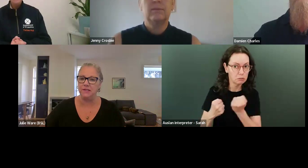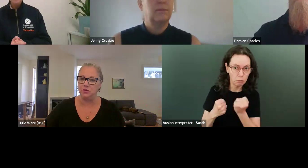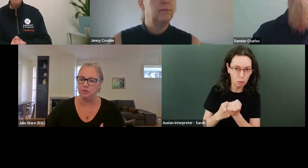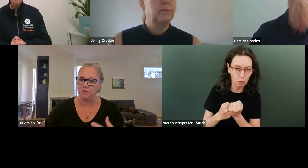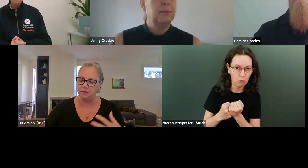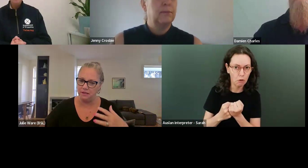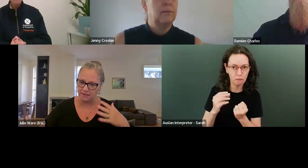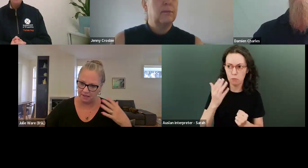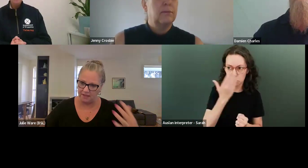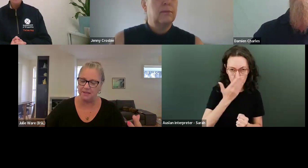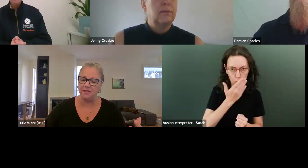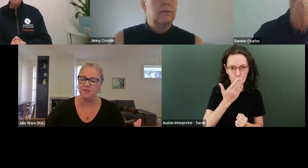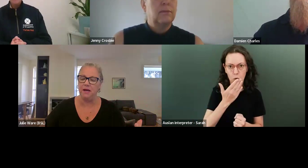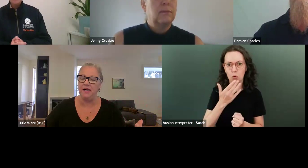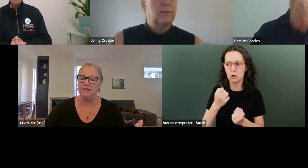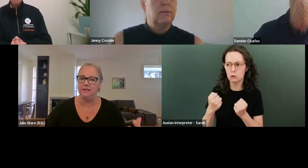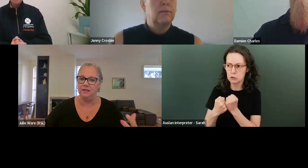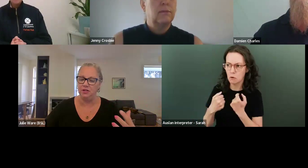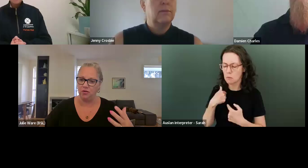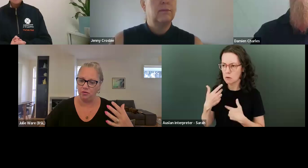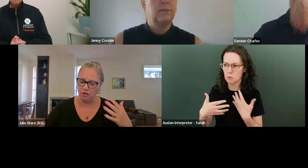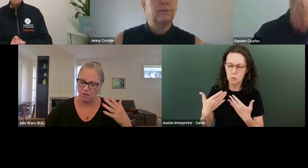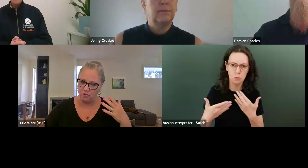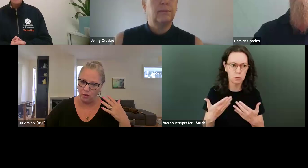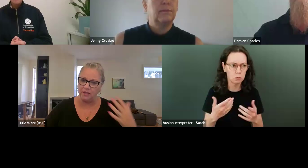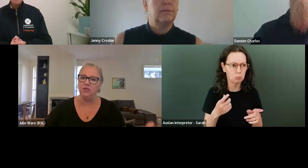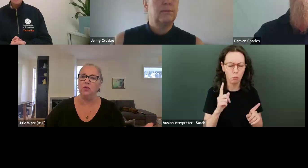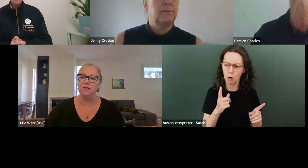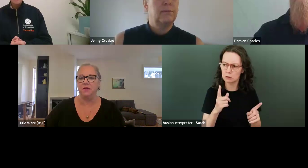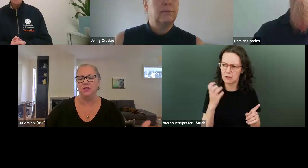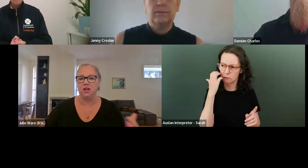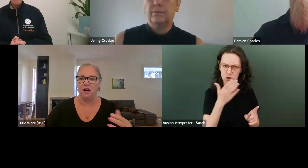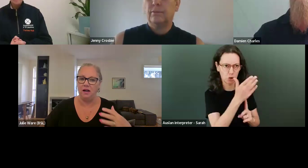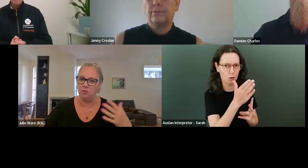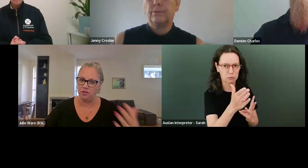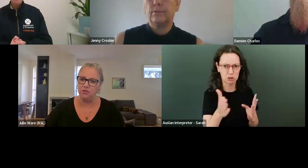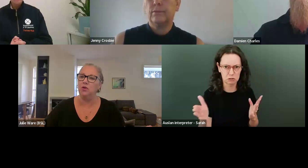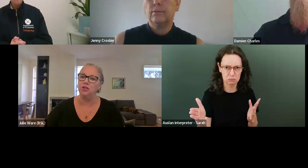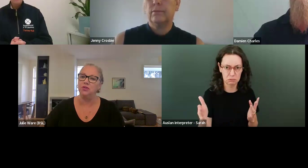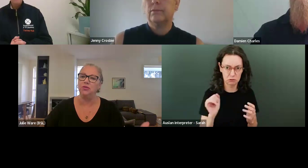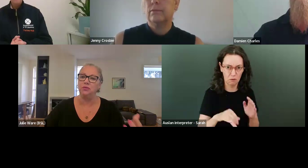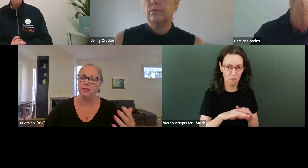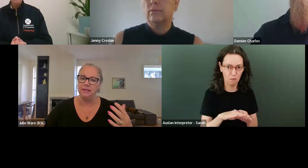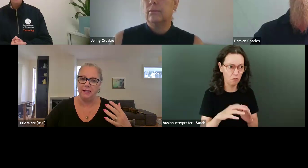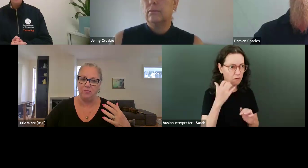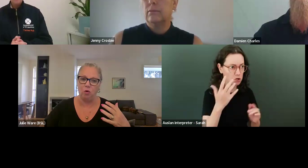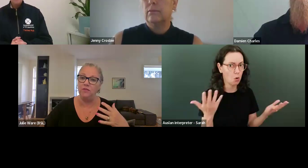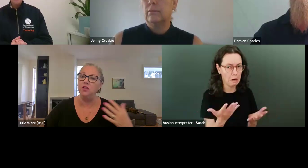in school to start to think about you know where do you want to spend your